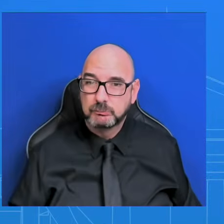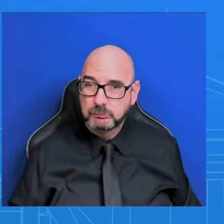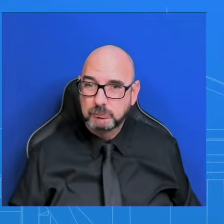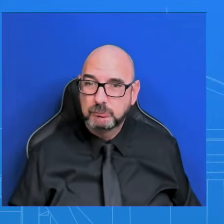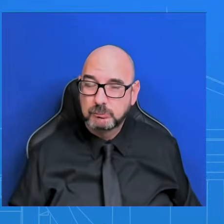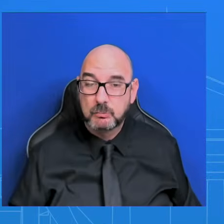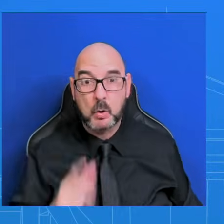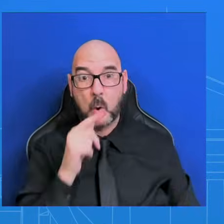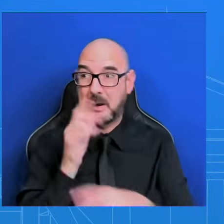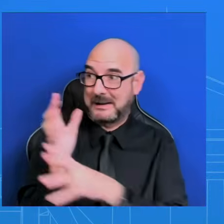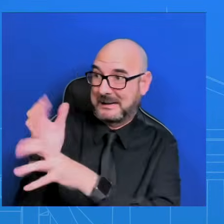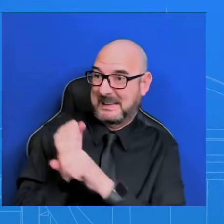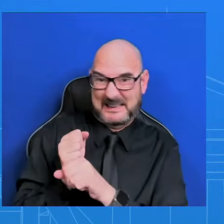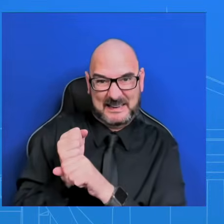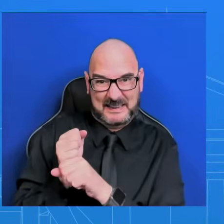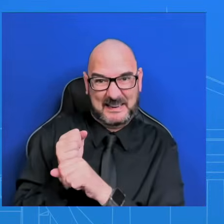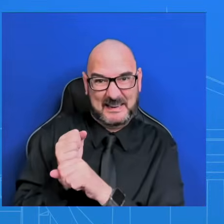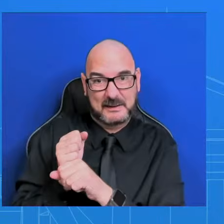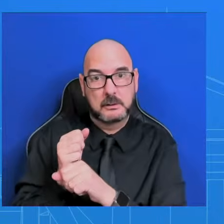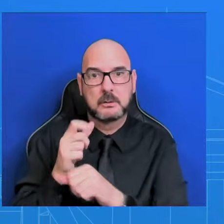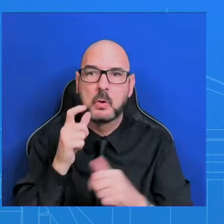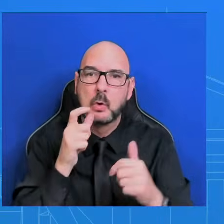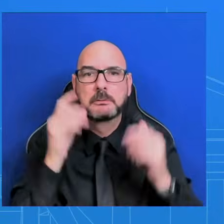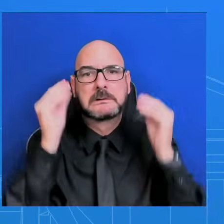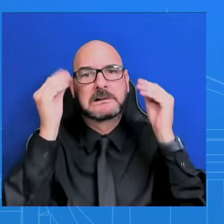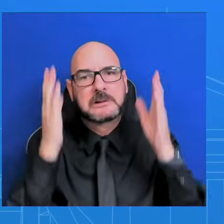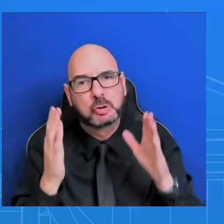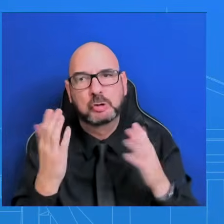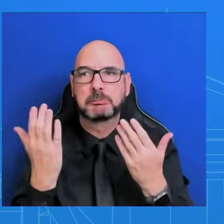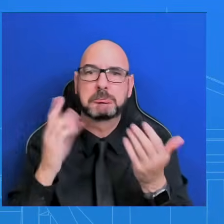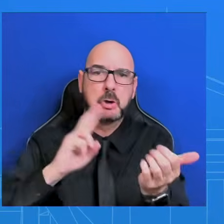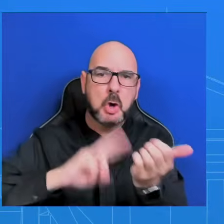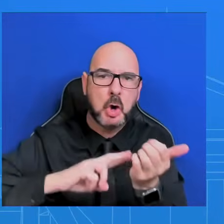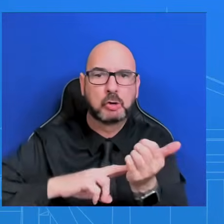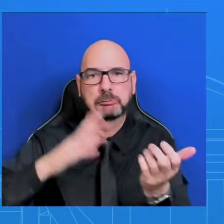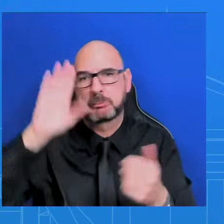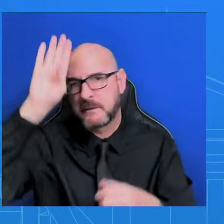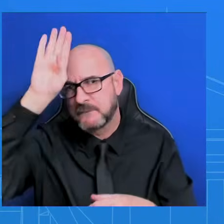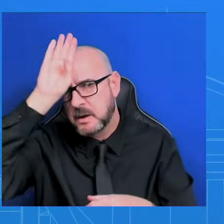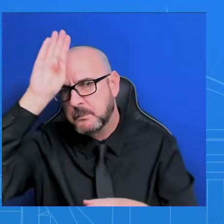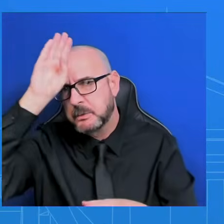nurses, firefighters, and others who earn forgiveness after 10 years of public service.